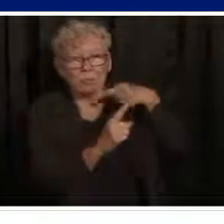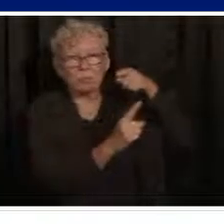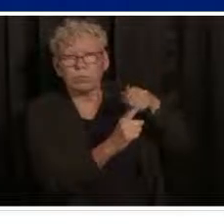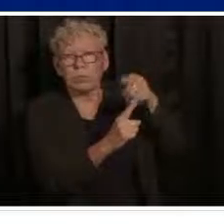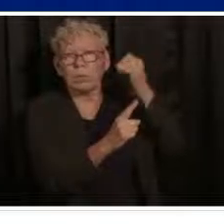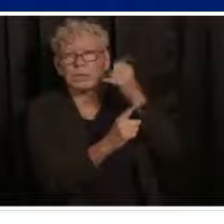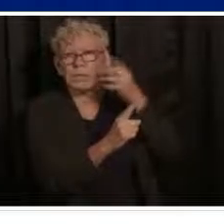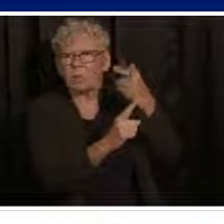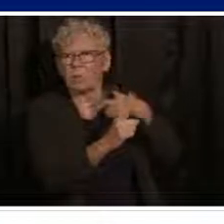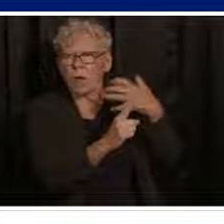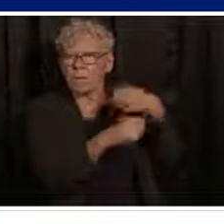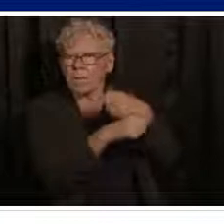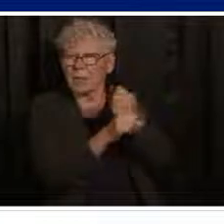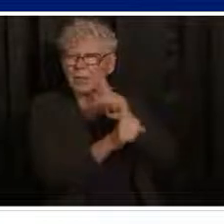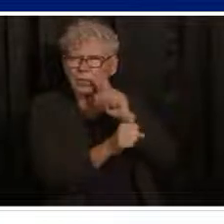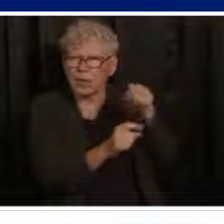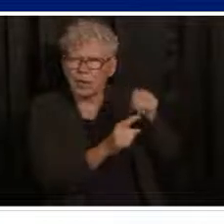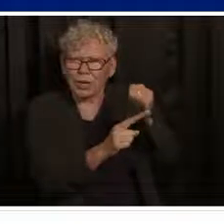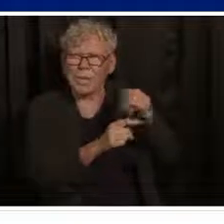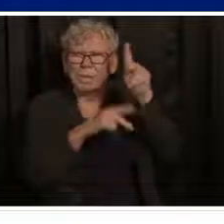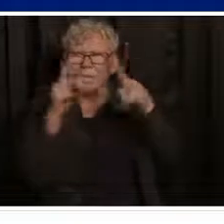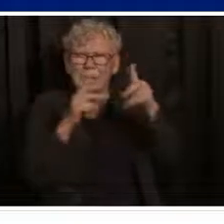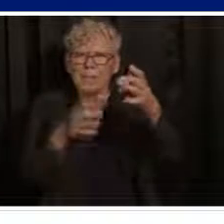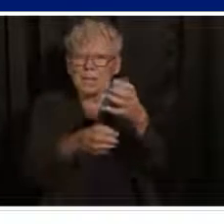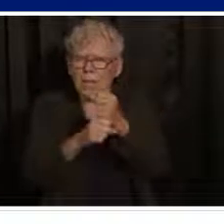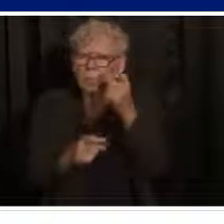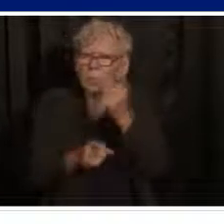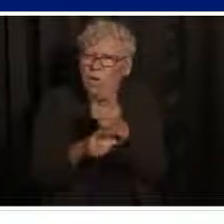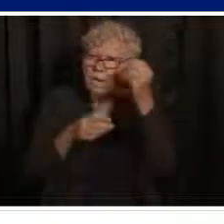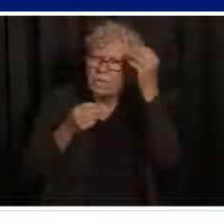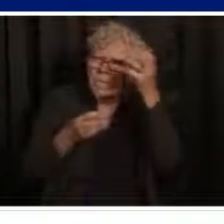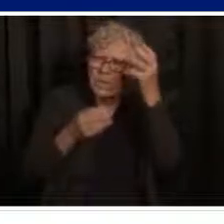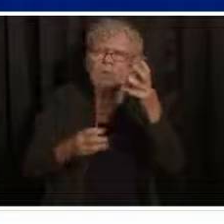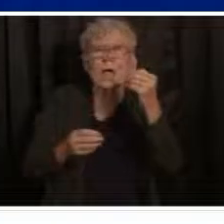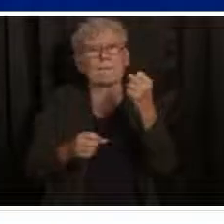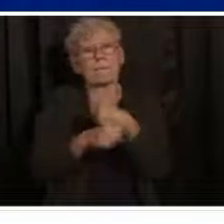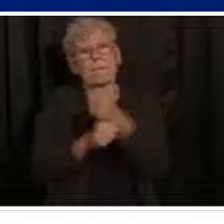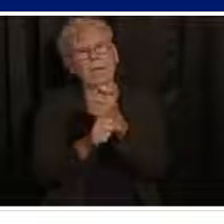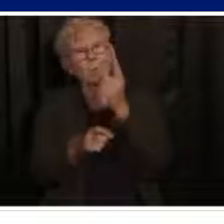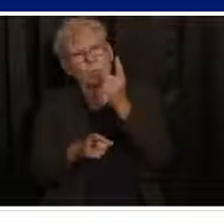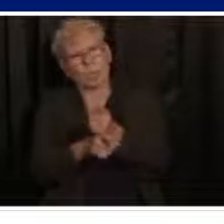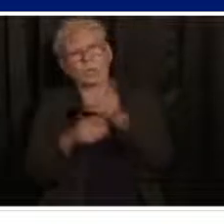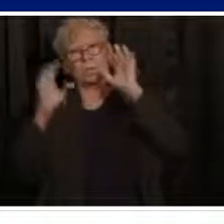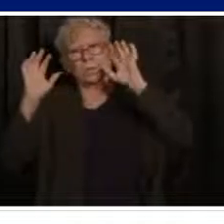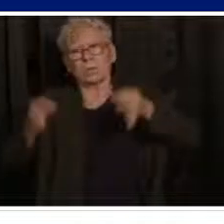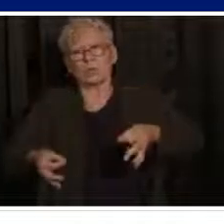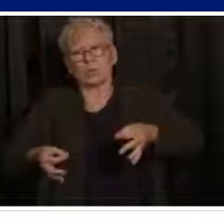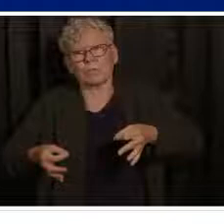an informed decision for themselves and their families. There's no such thing as a silly question. We want to